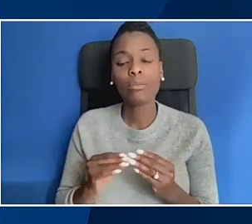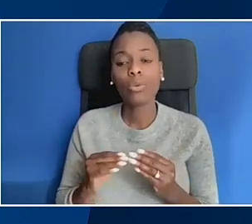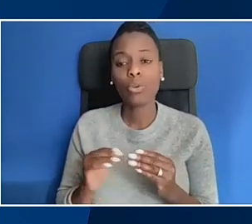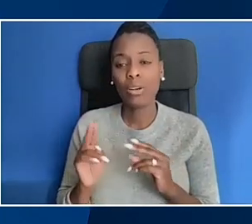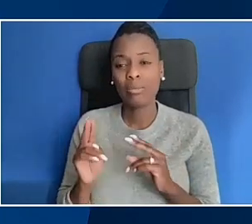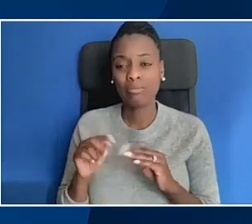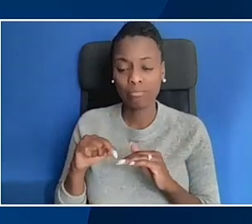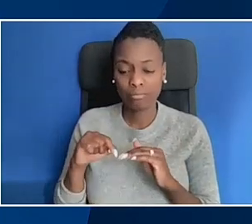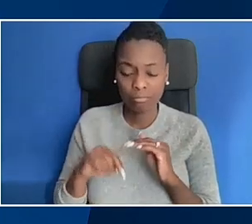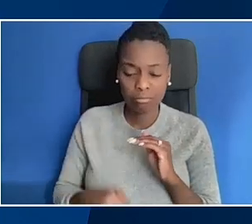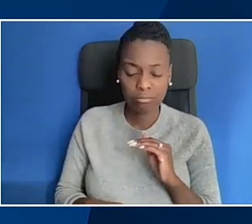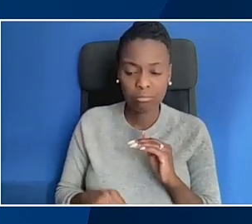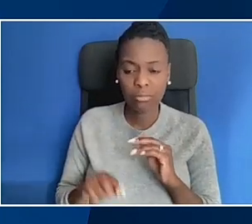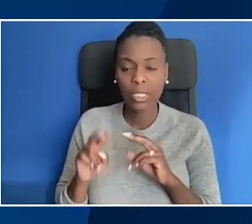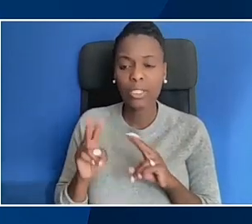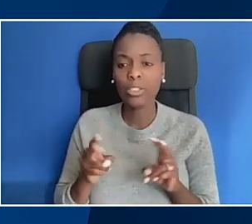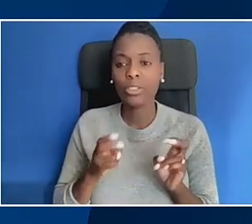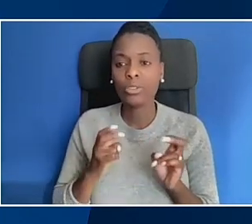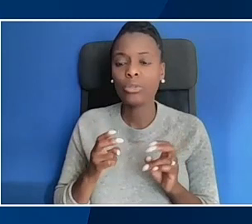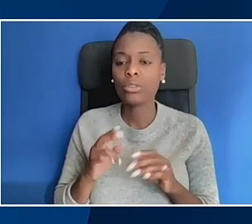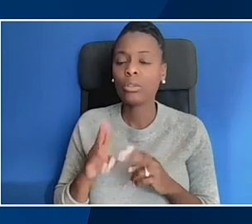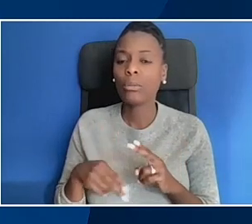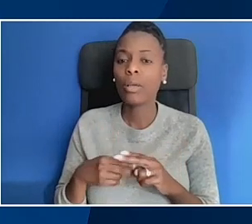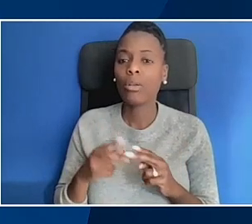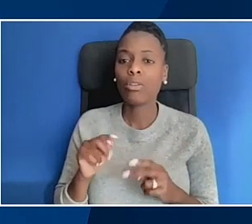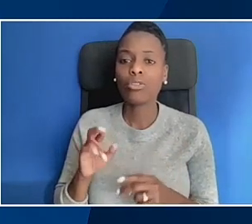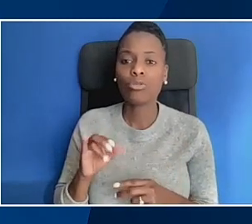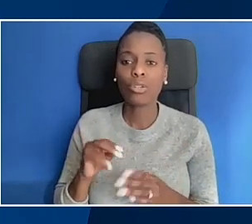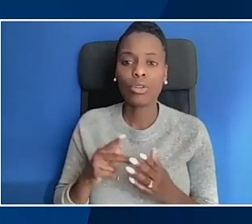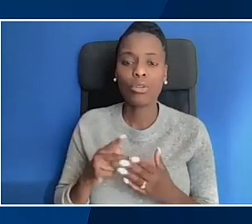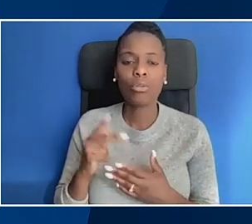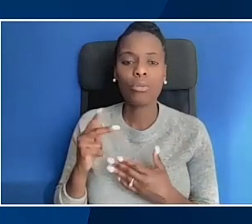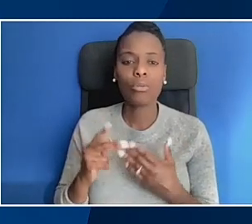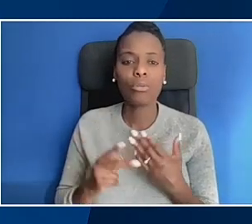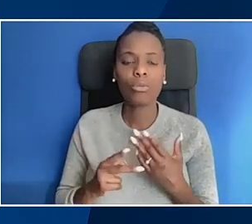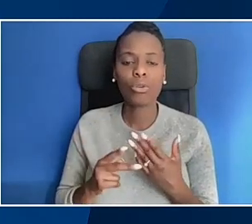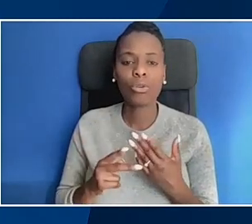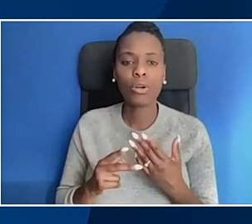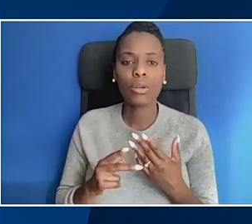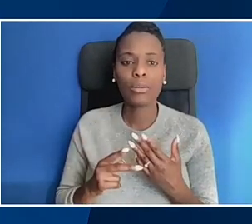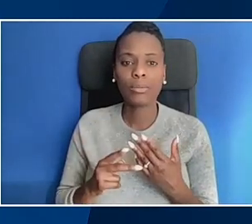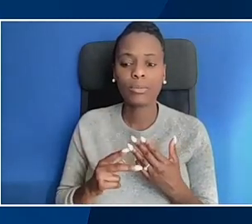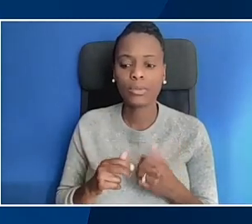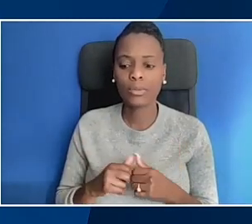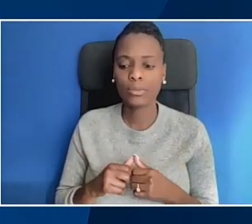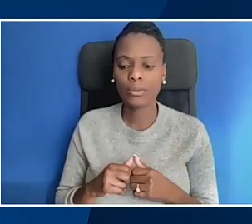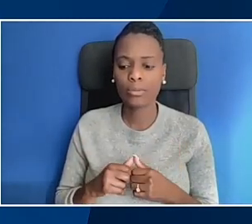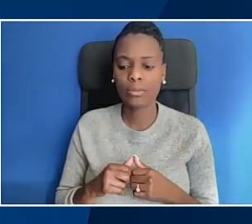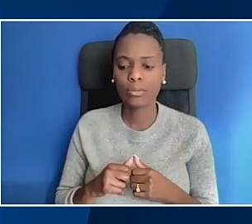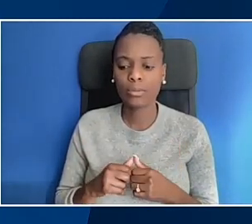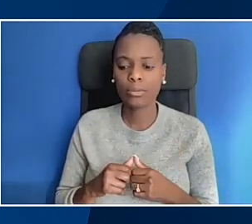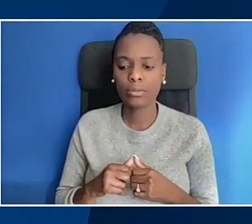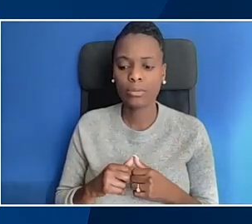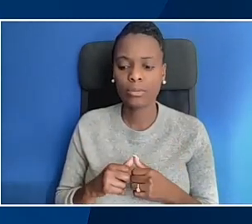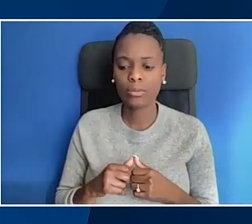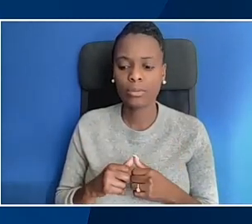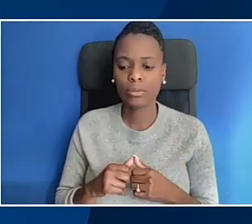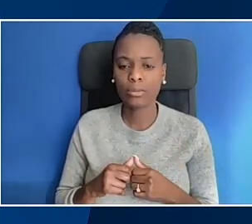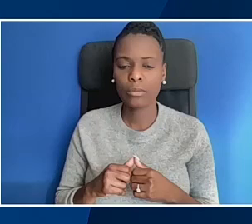programs, there could be a- you know, there may be an area of like discomfort